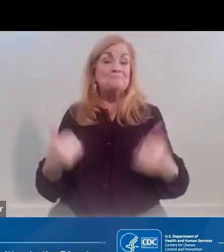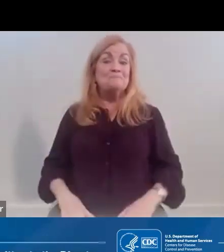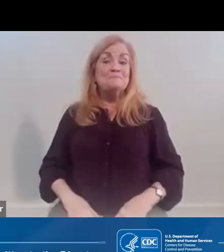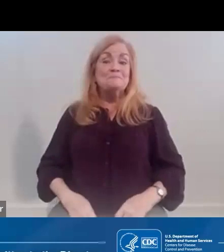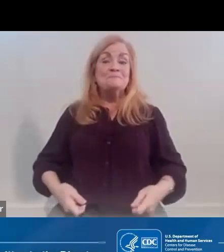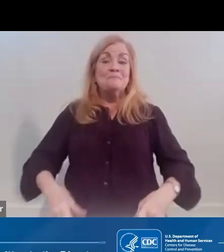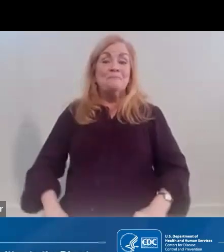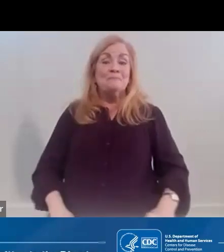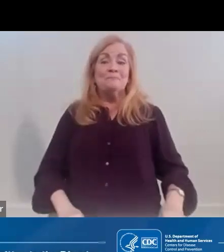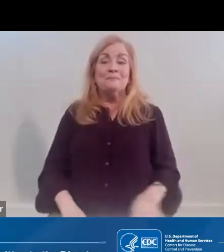Answers are always welcome.